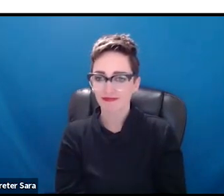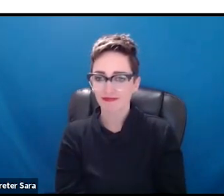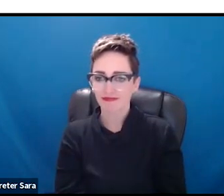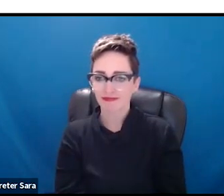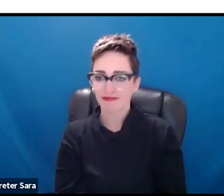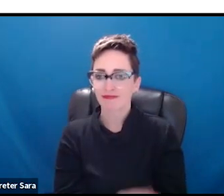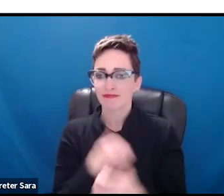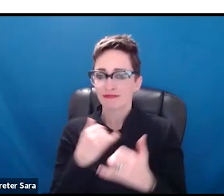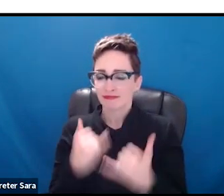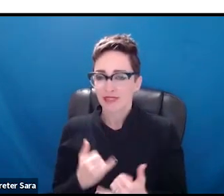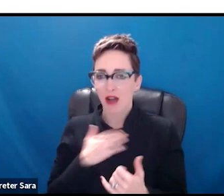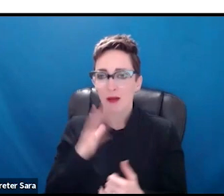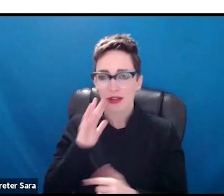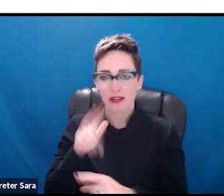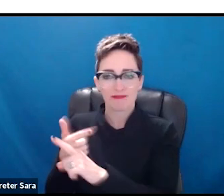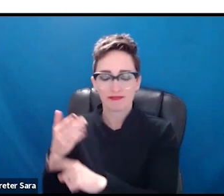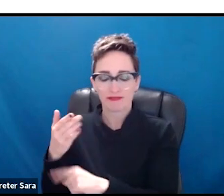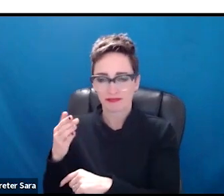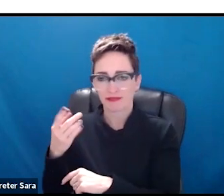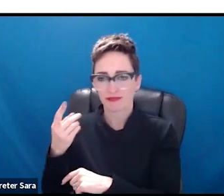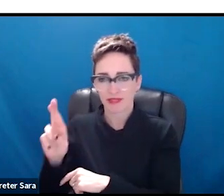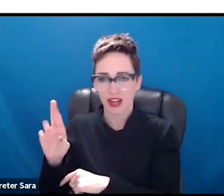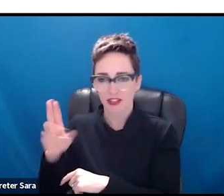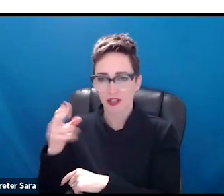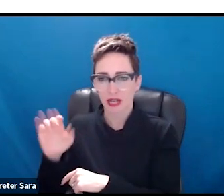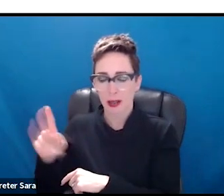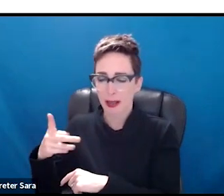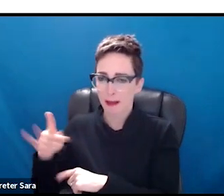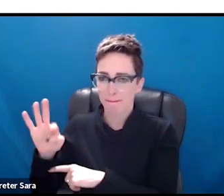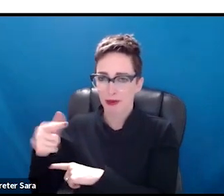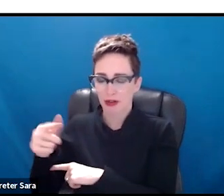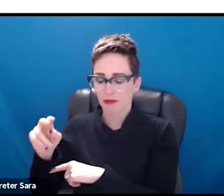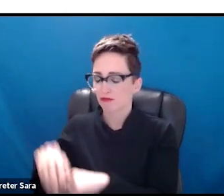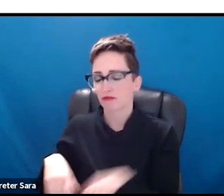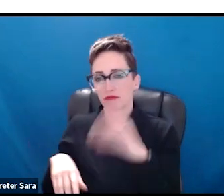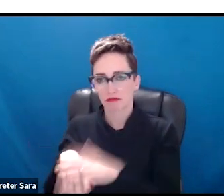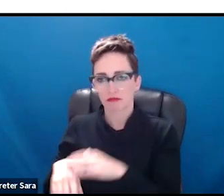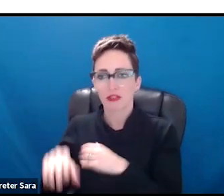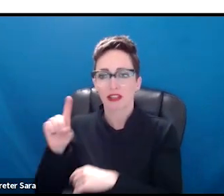Hepburn, and I want you all to hear from Rob because I think it's really important to have the collective voices heard